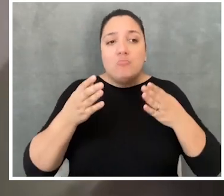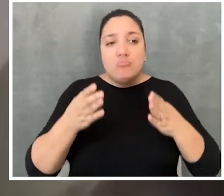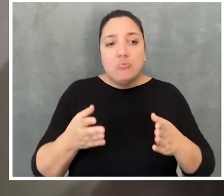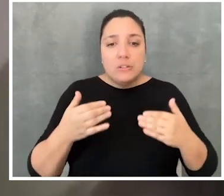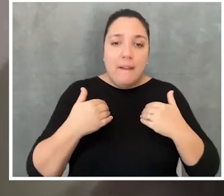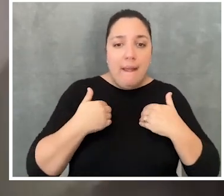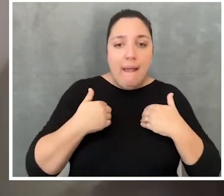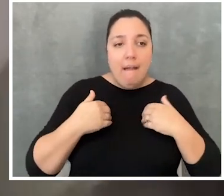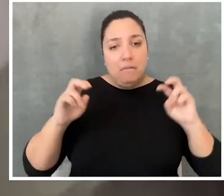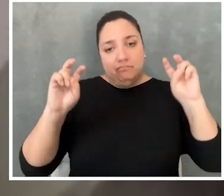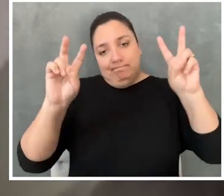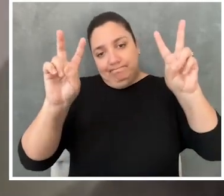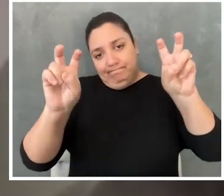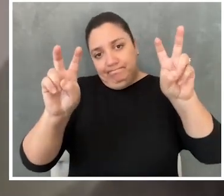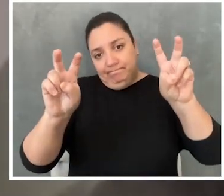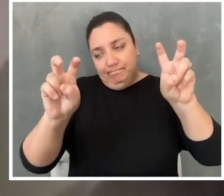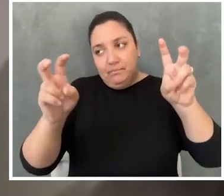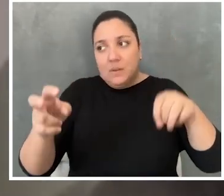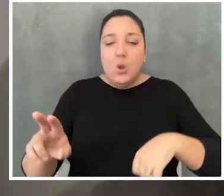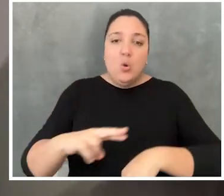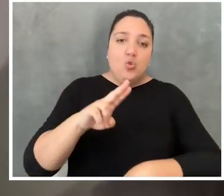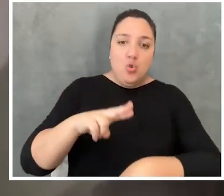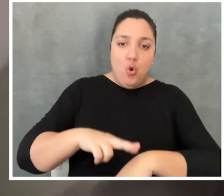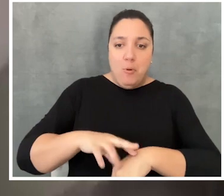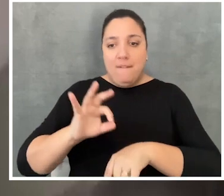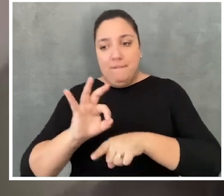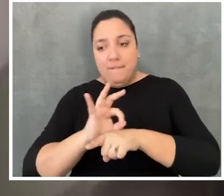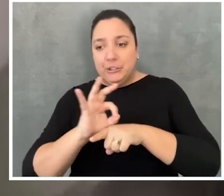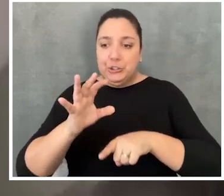normal-functioning body and mind.